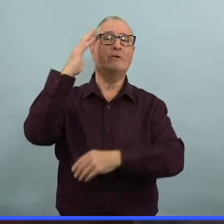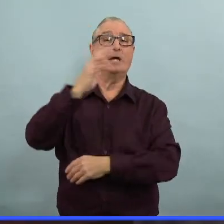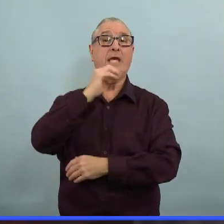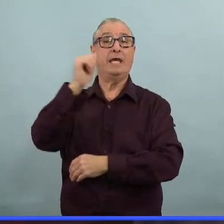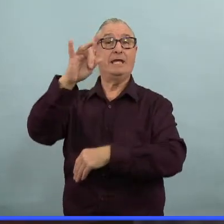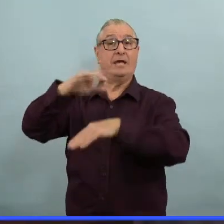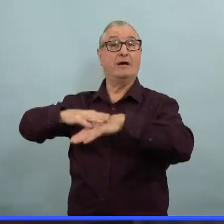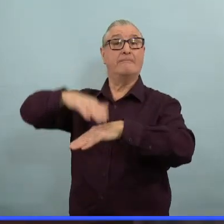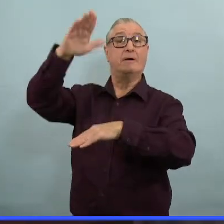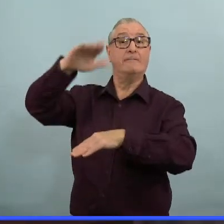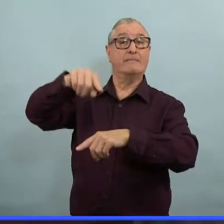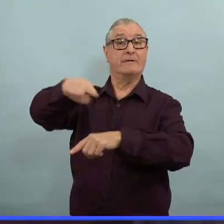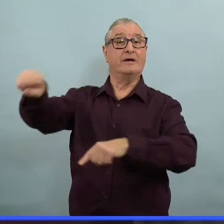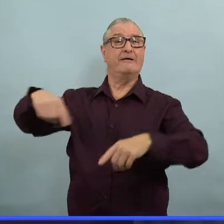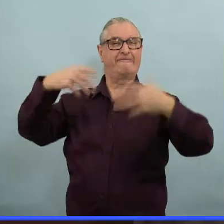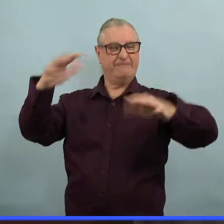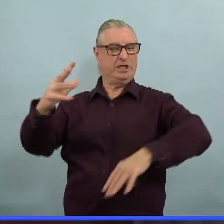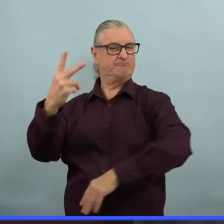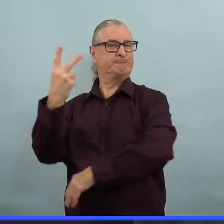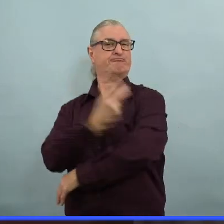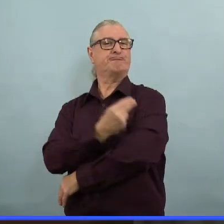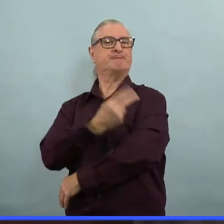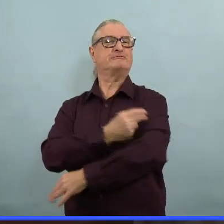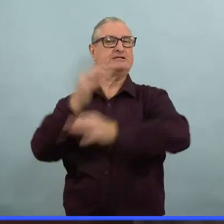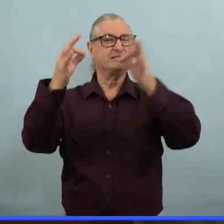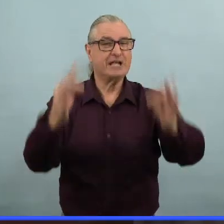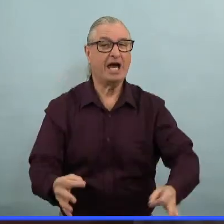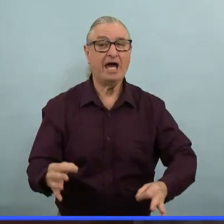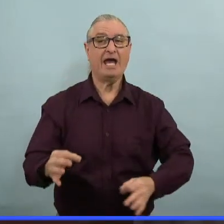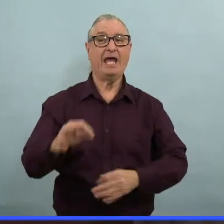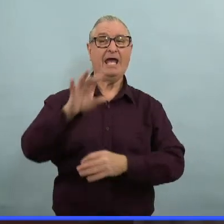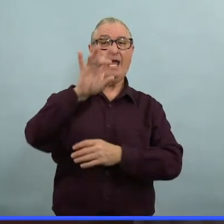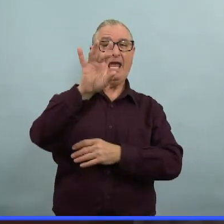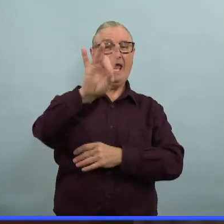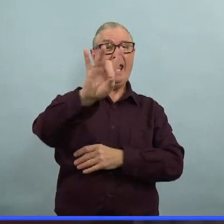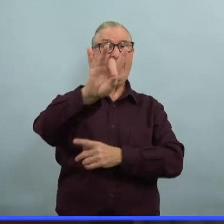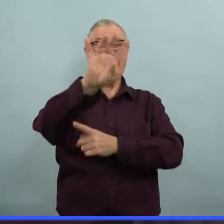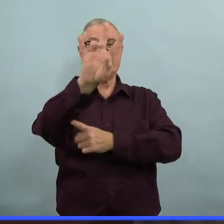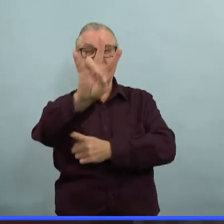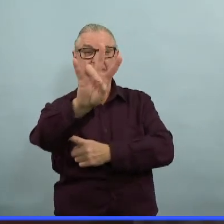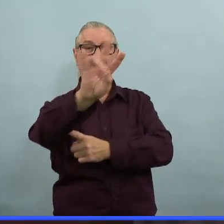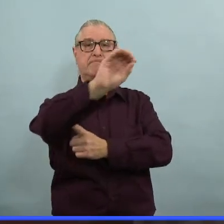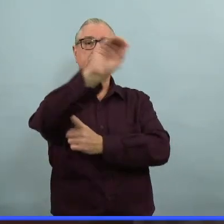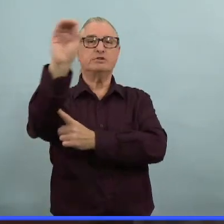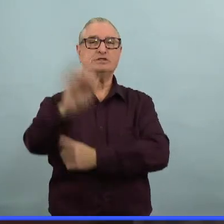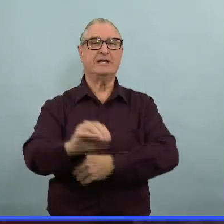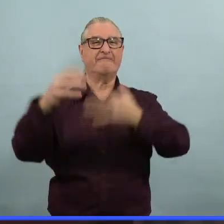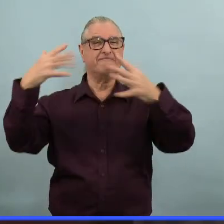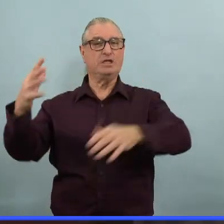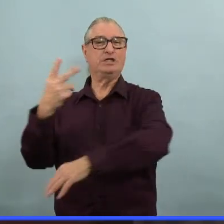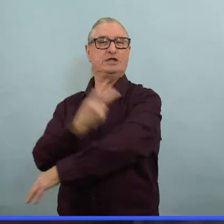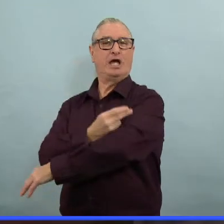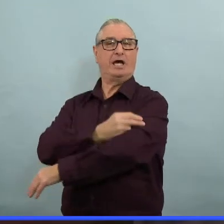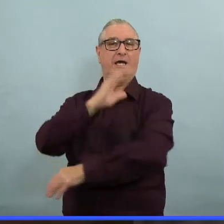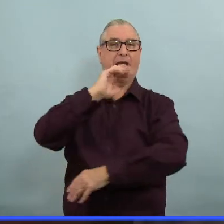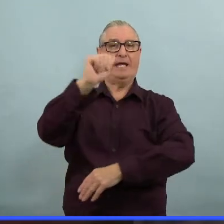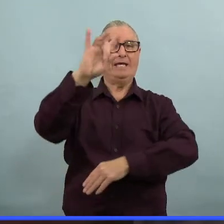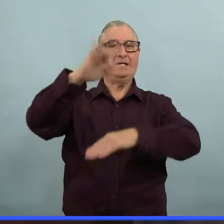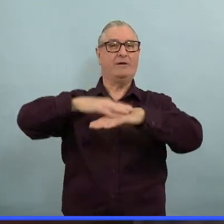000 manitoba children with a dose of the vaccine to date our province has administered over 2.7